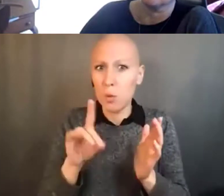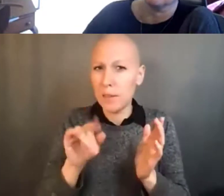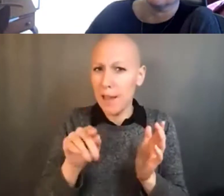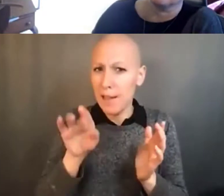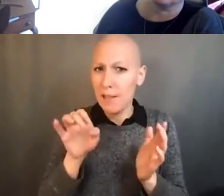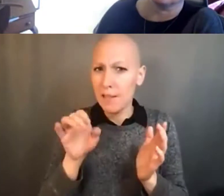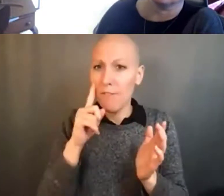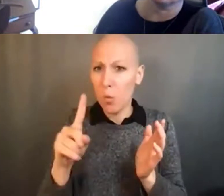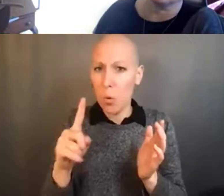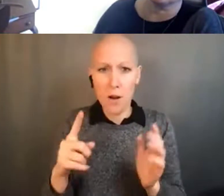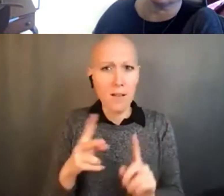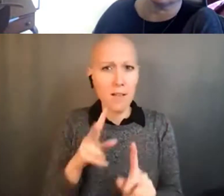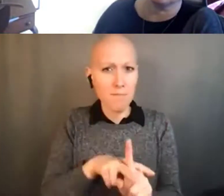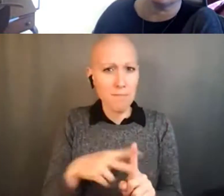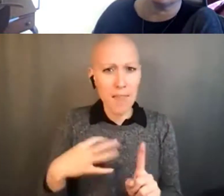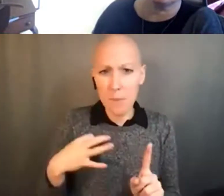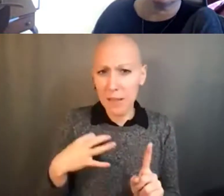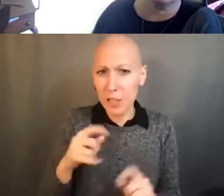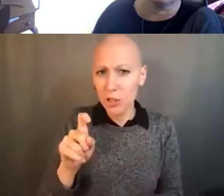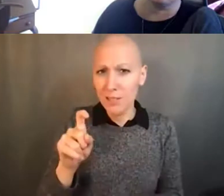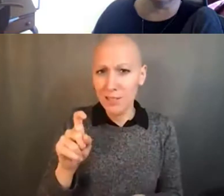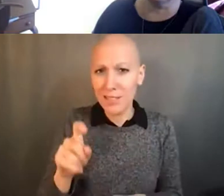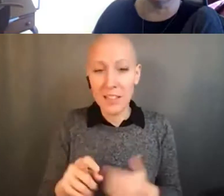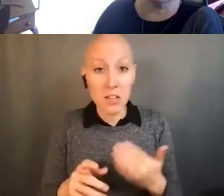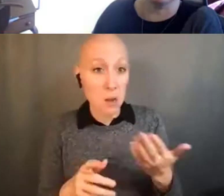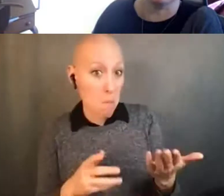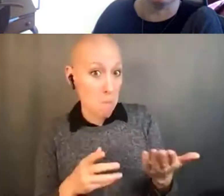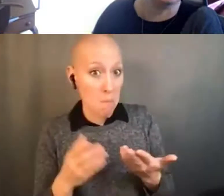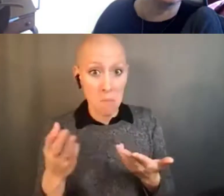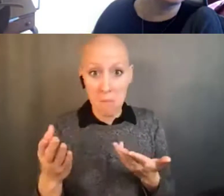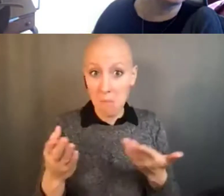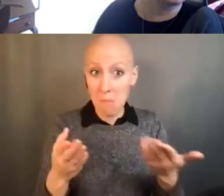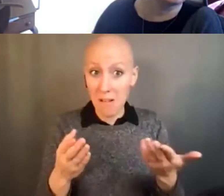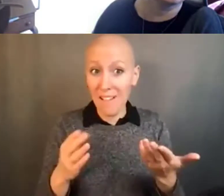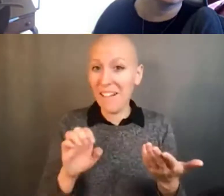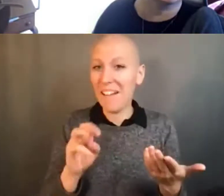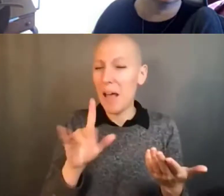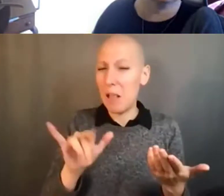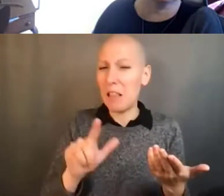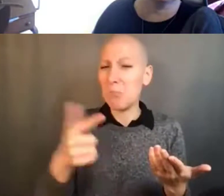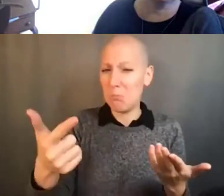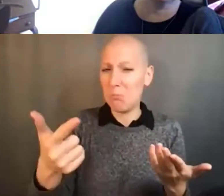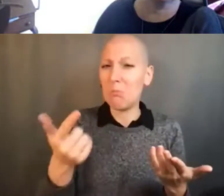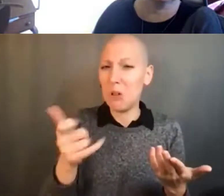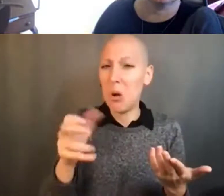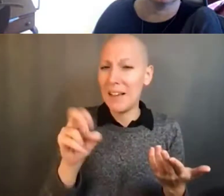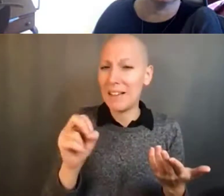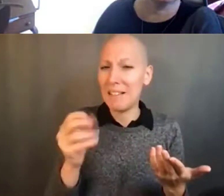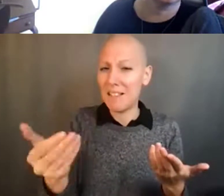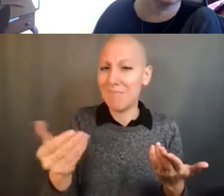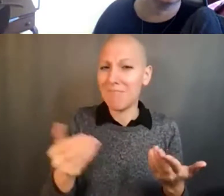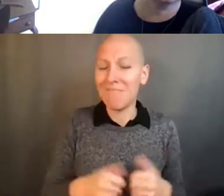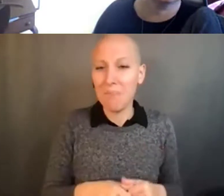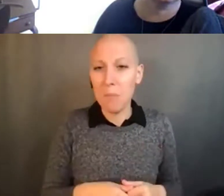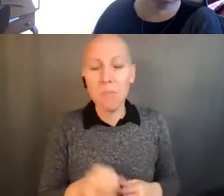Glen McGugan: So do you want to take that one? Or do you want me to? Emily Linde: I'll let you take that one. Glen McGugan: Yeah, so this is a great question and one that I've seen before.